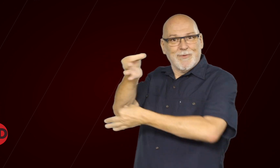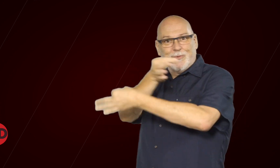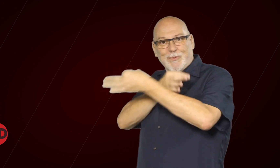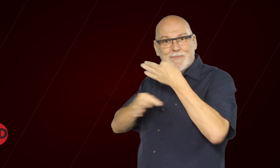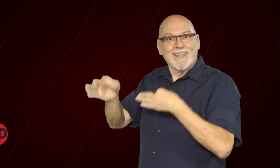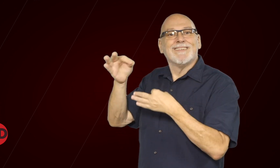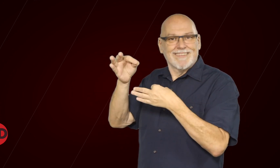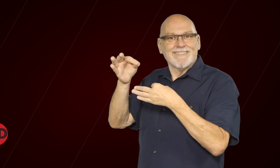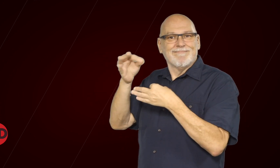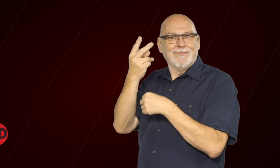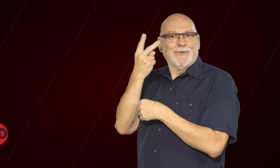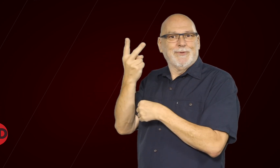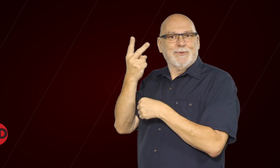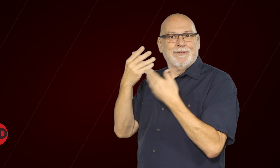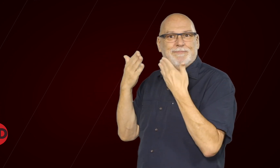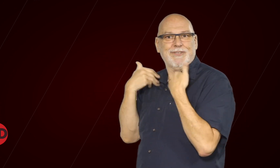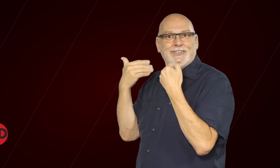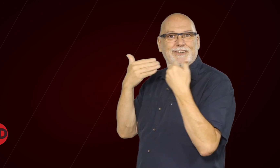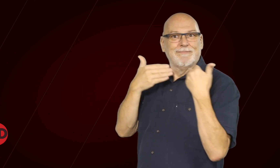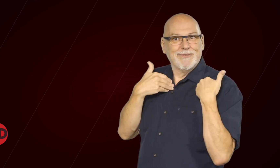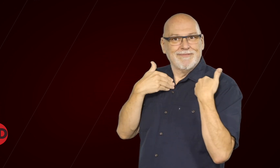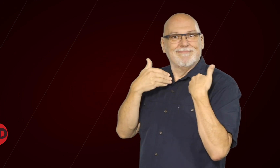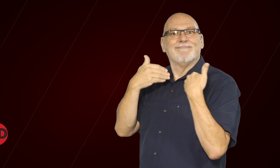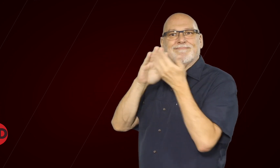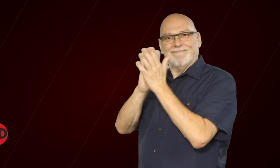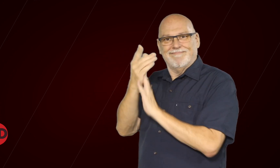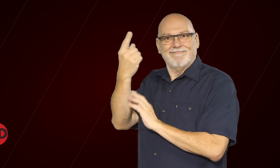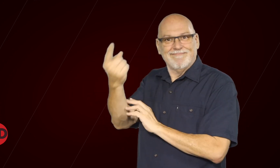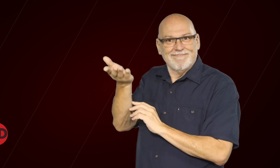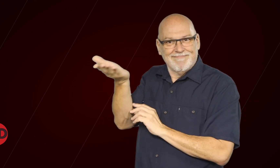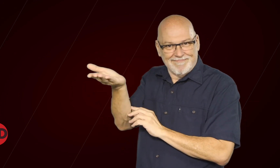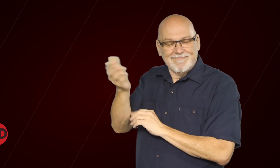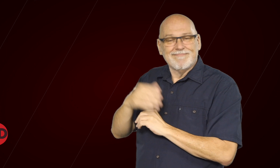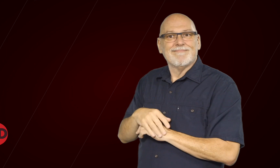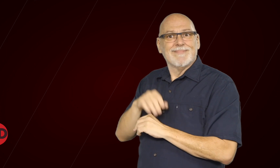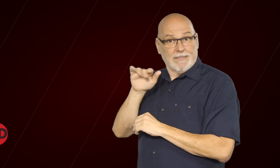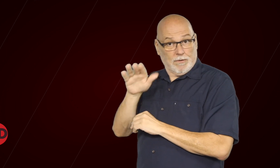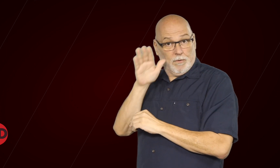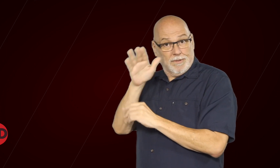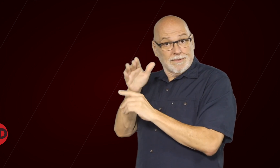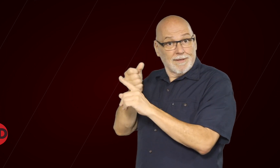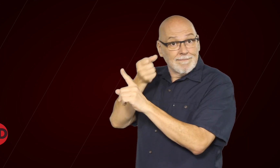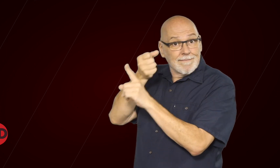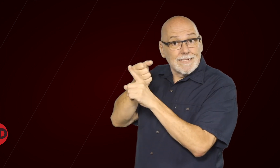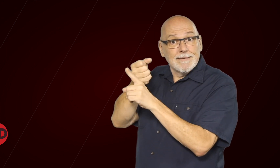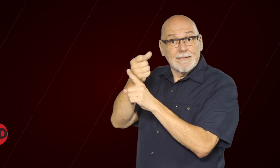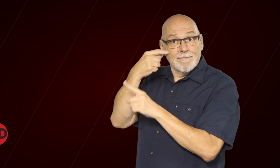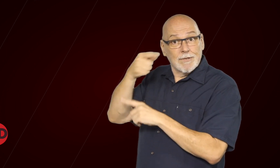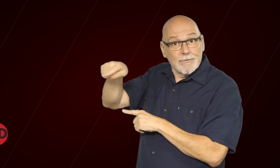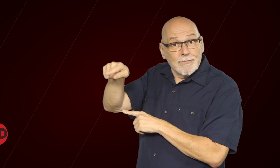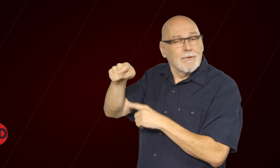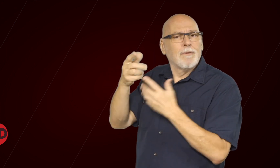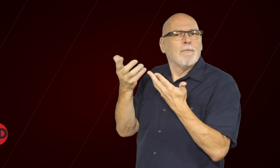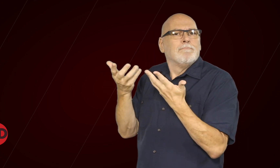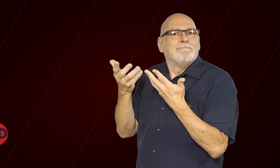Now that she has replaced two Ministers, how effective will she be?